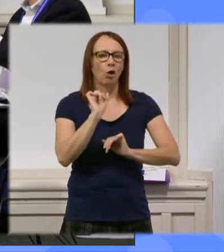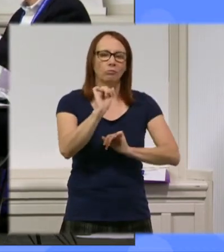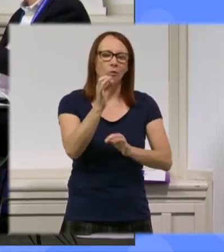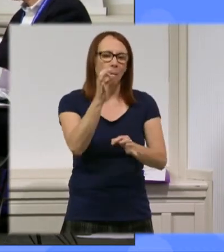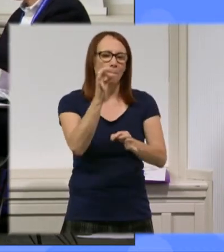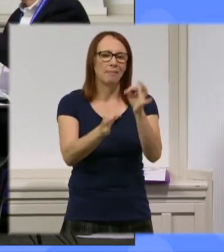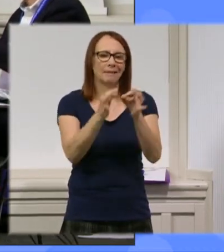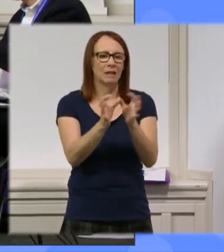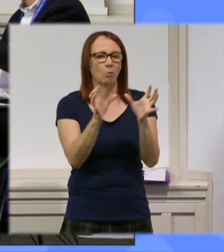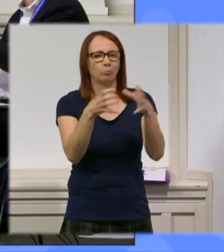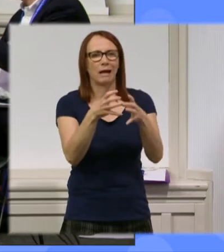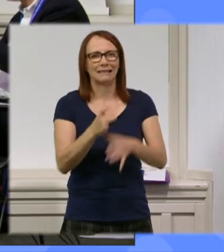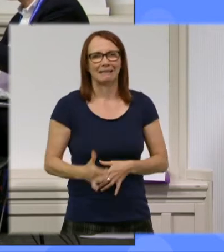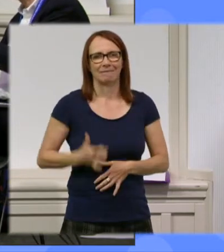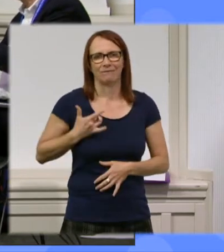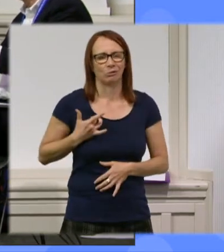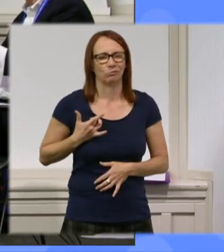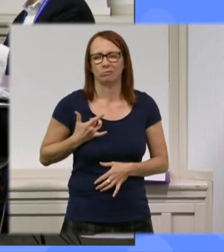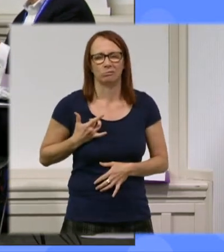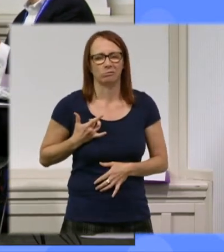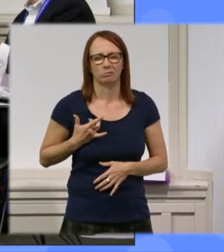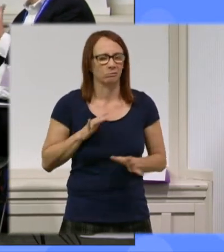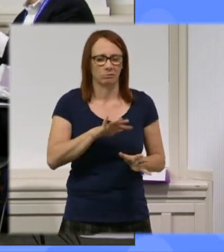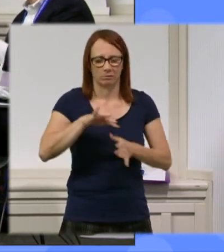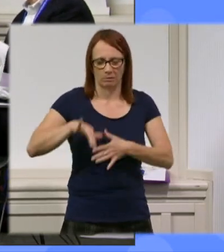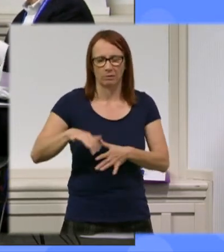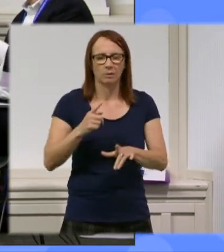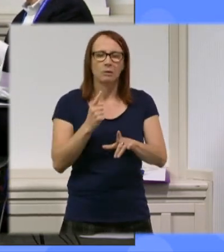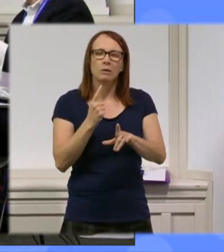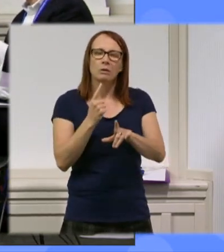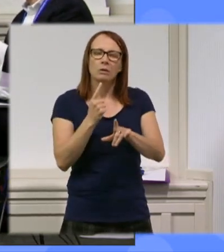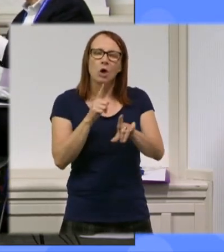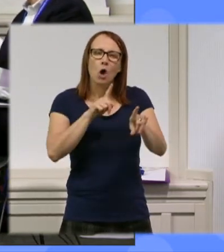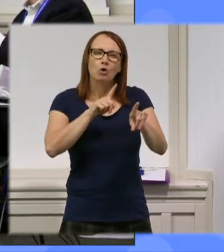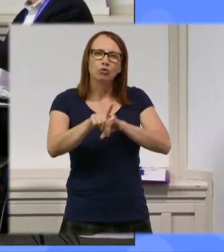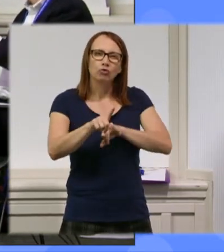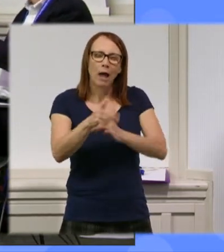political parties and positions as it were but to explore the real needs of